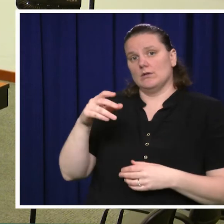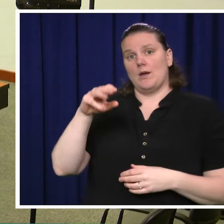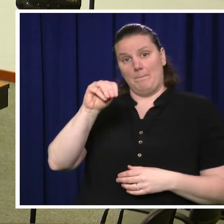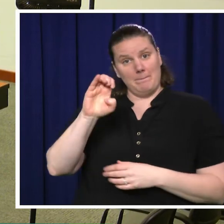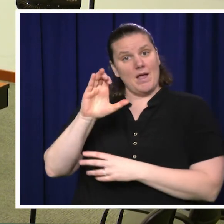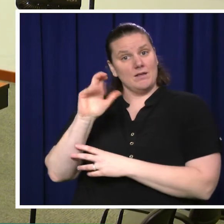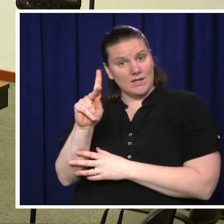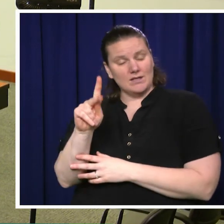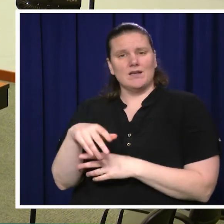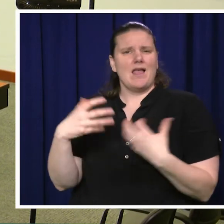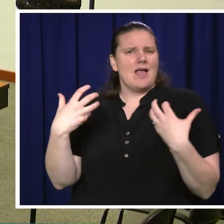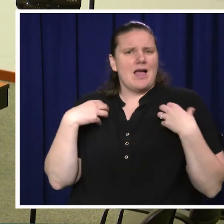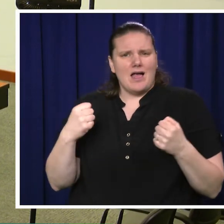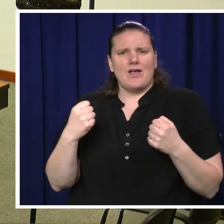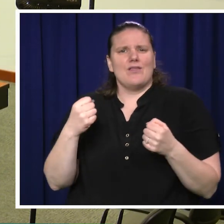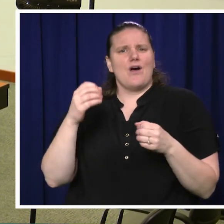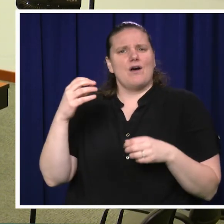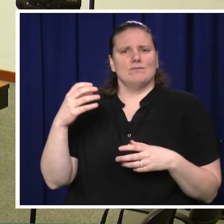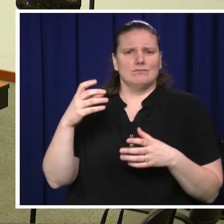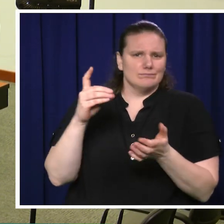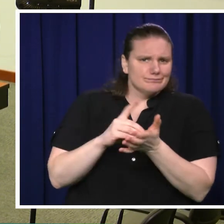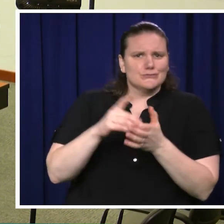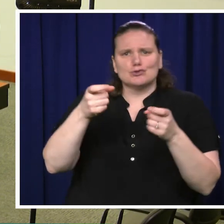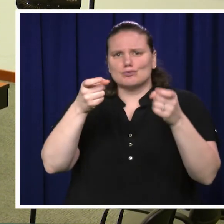I want to thank Dr. Alan Melnick, Clark, County Health